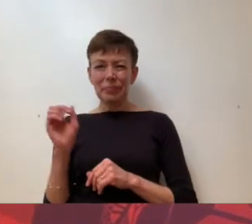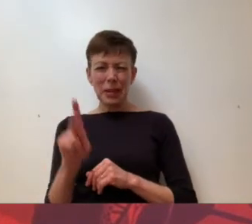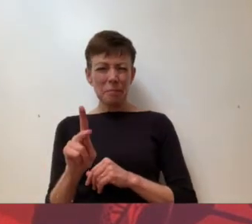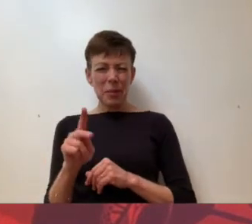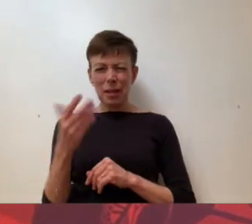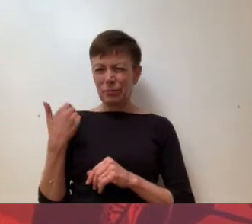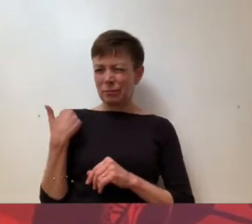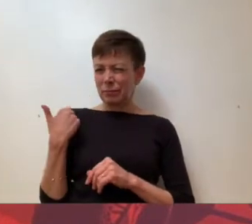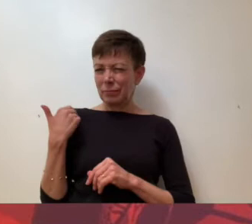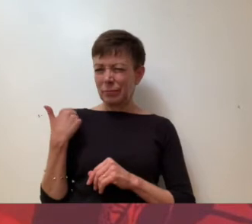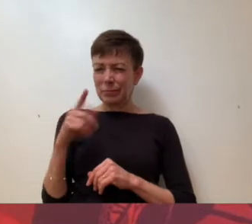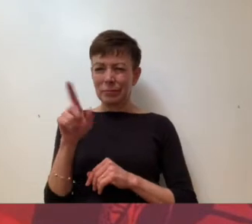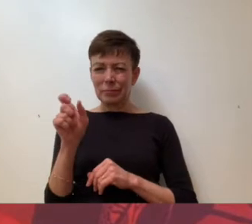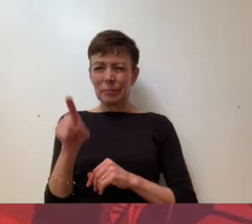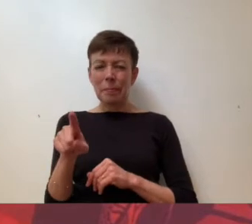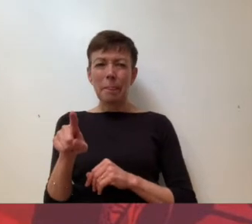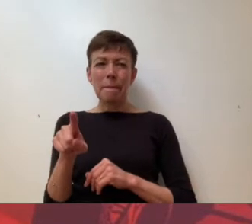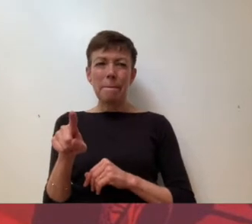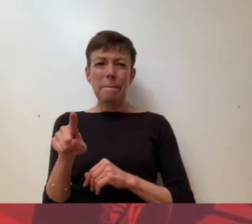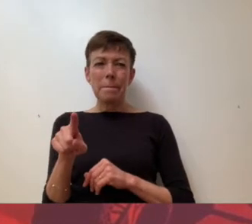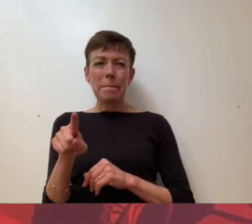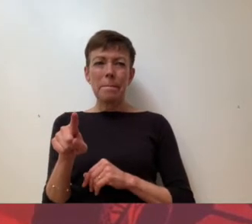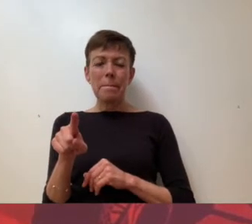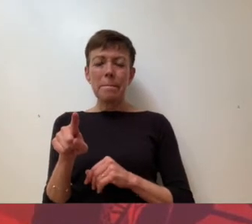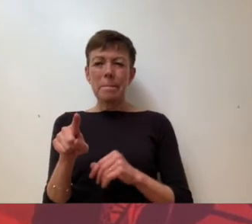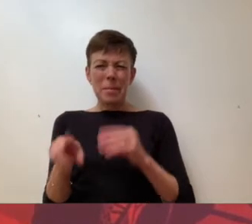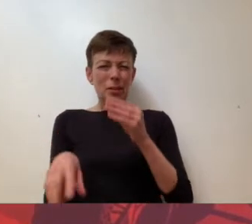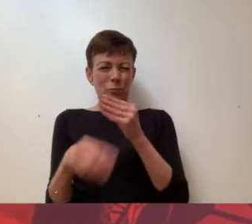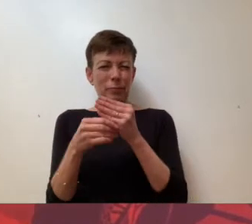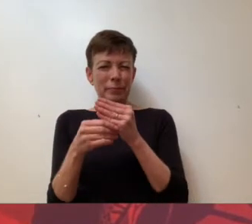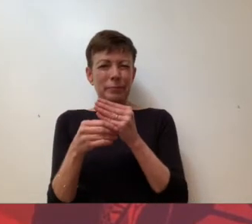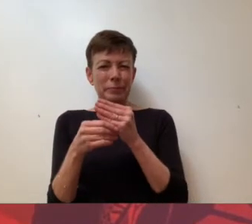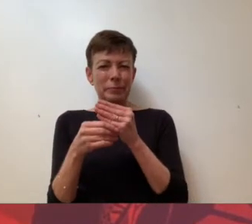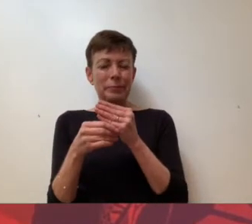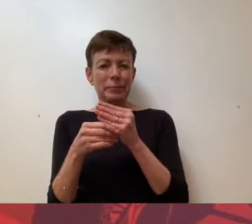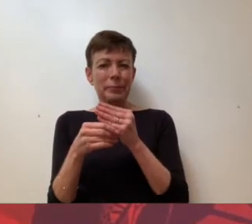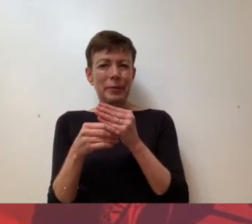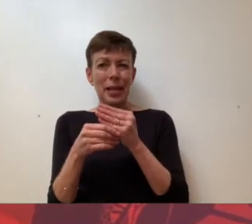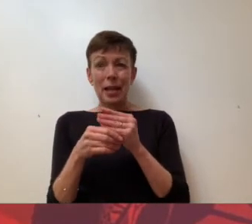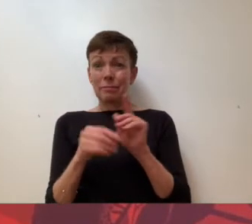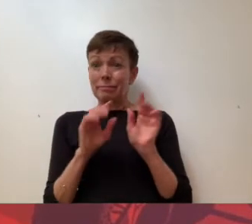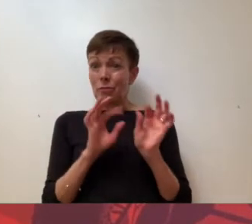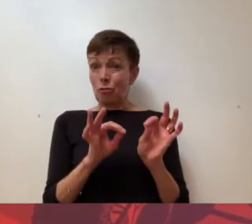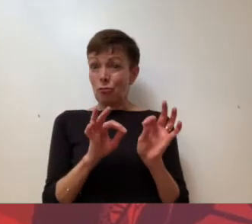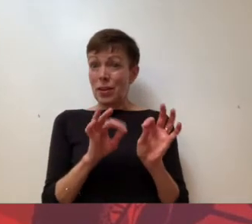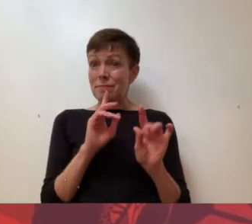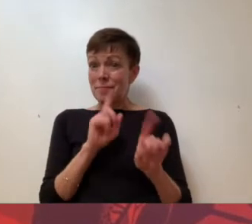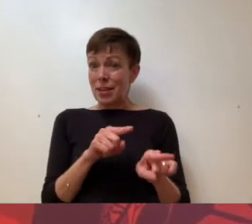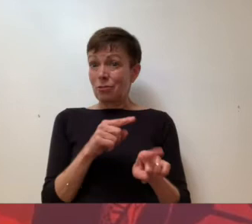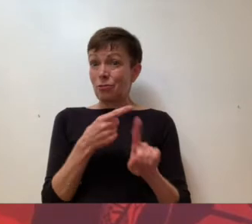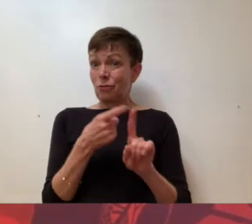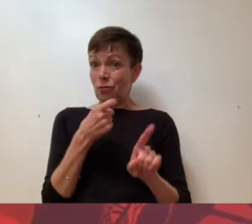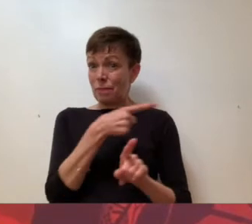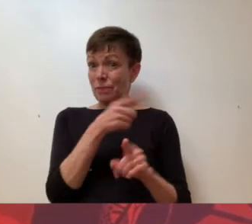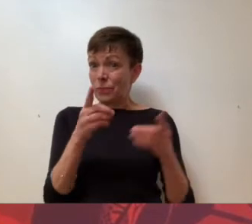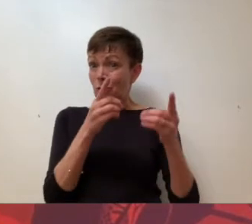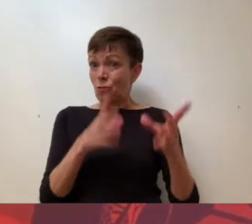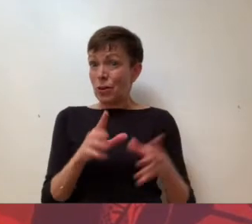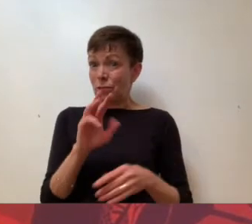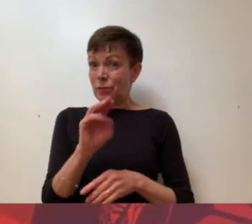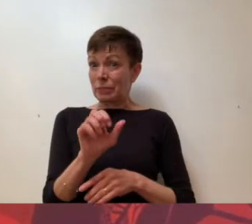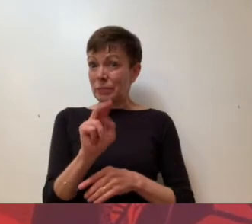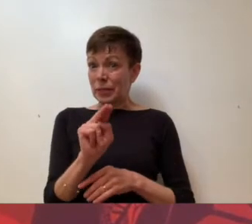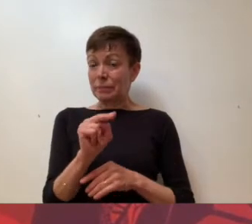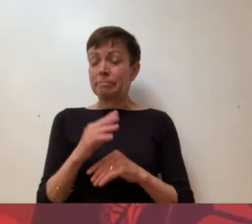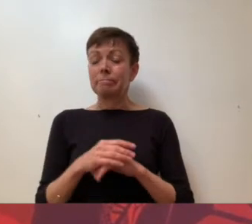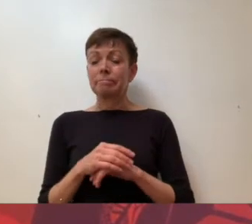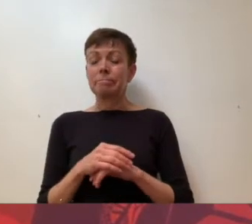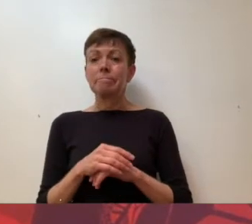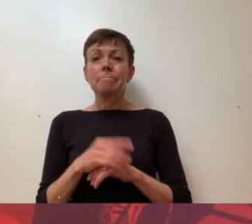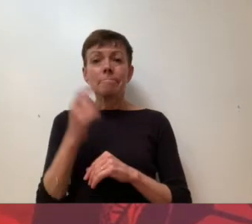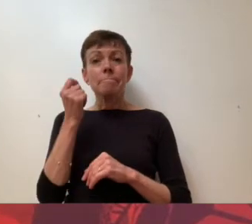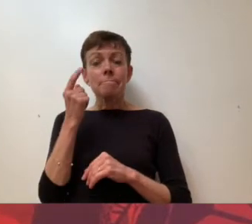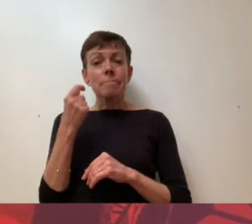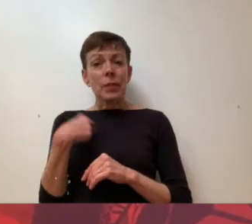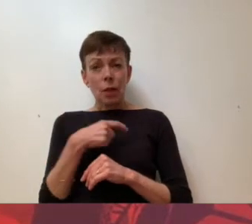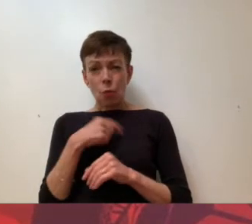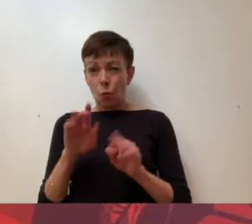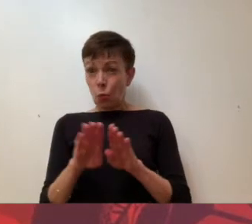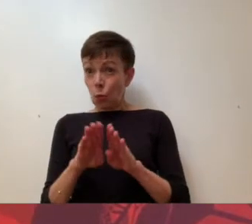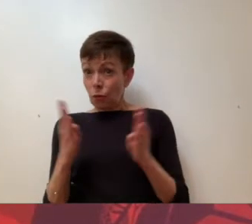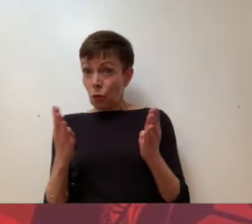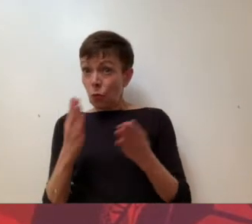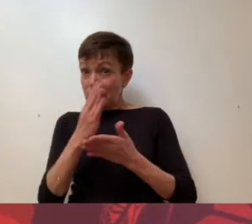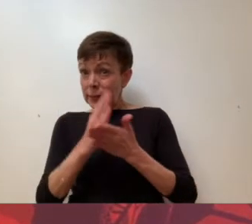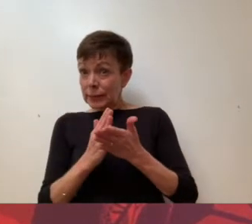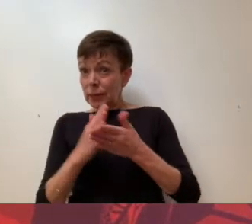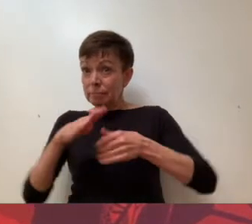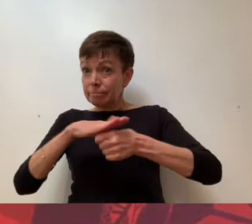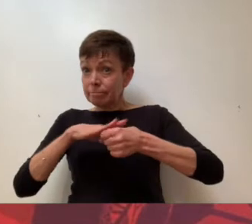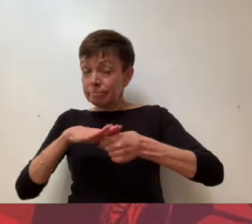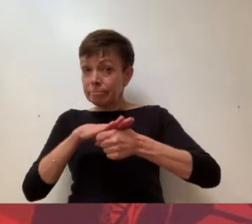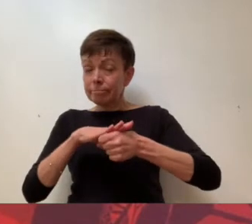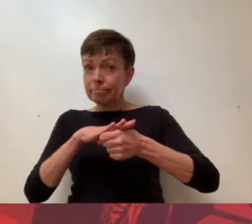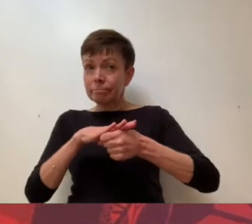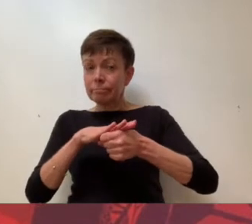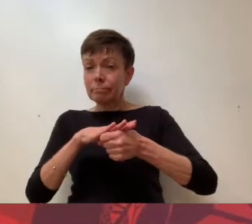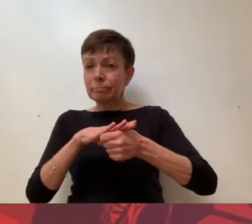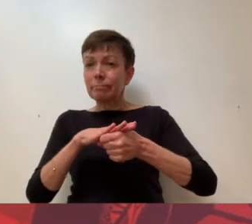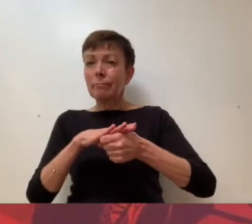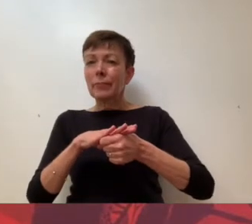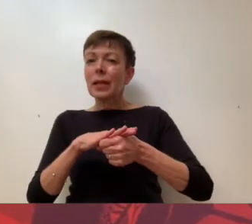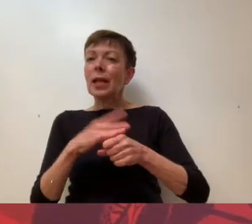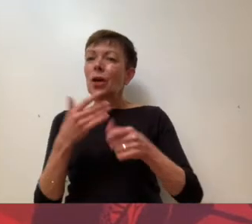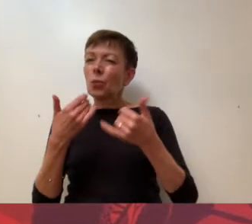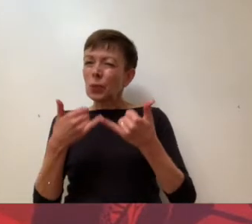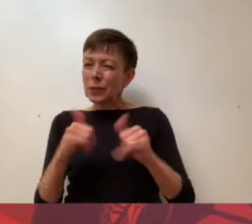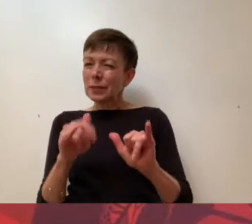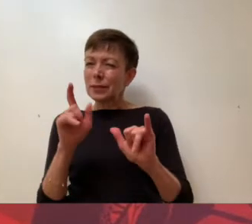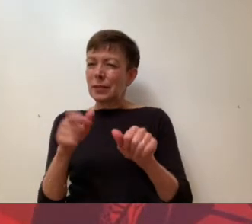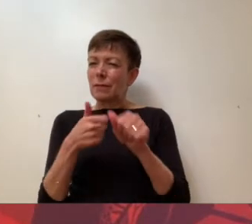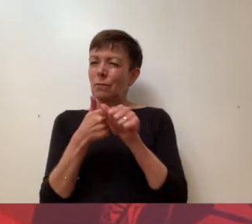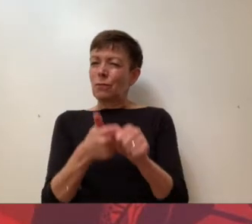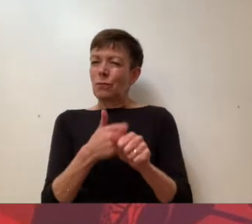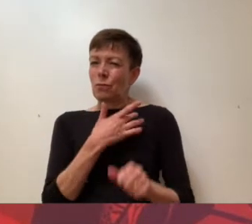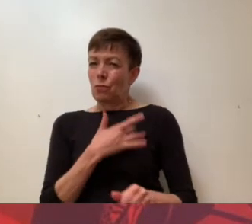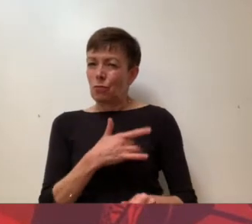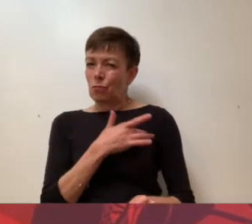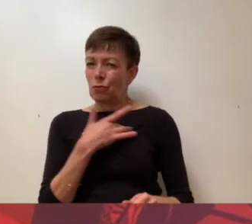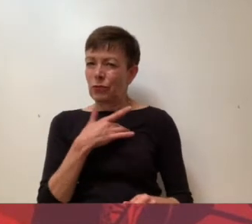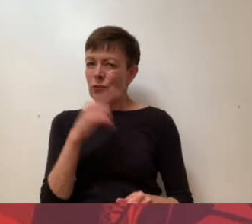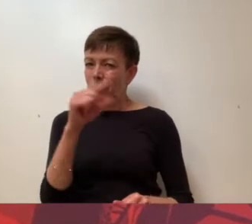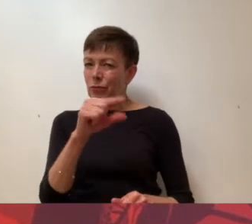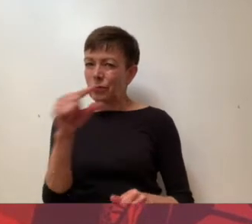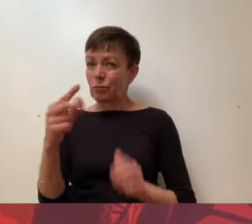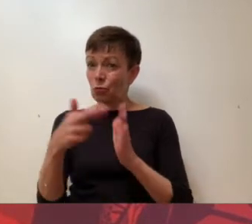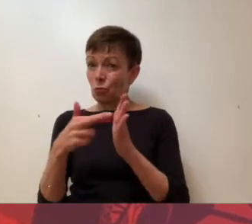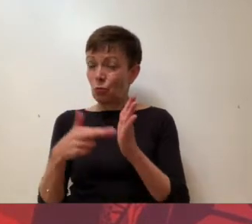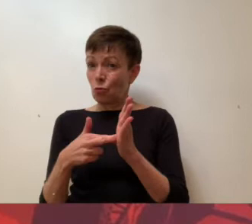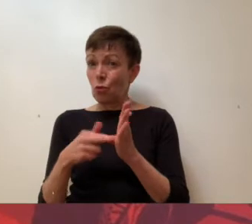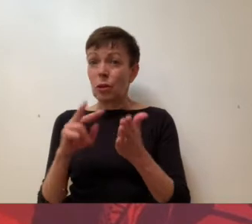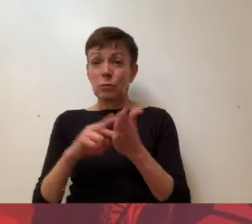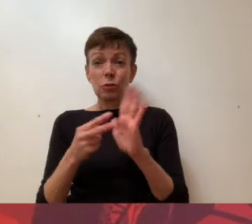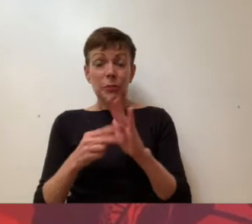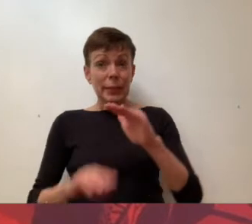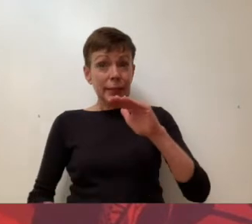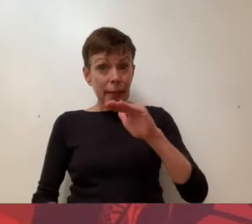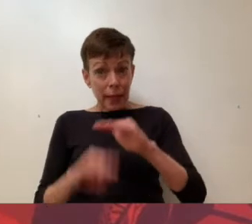safely as we move forward. We want to let you know the information we